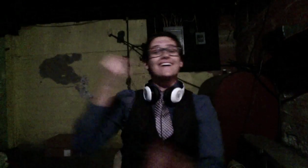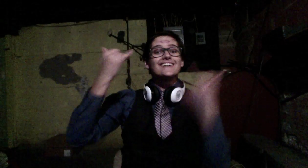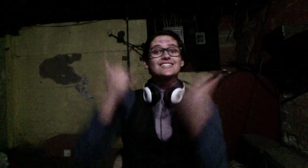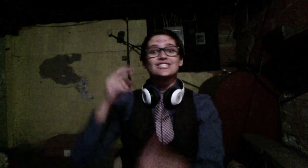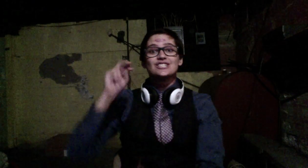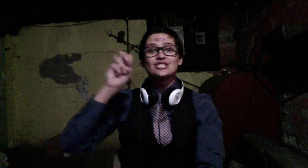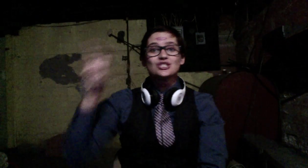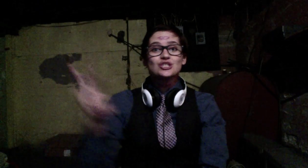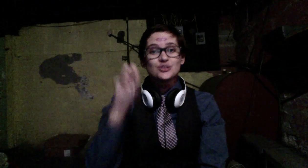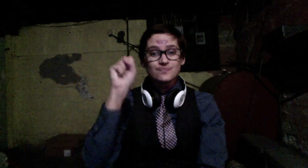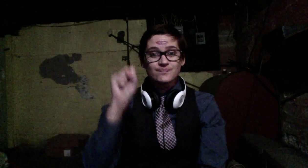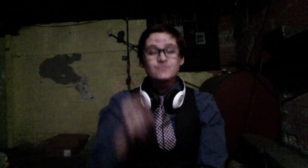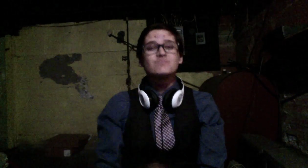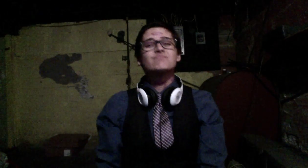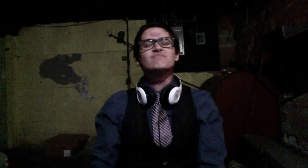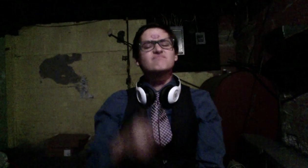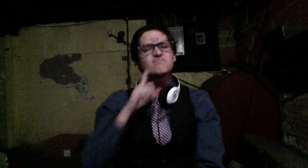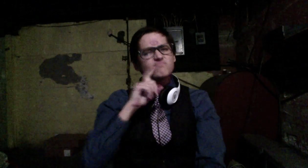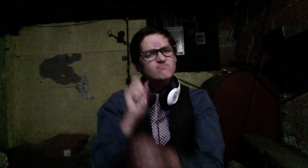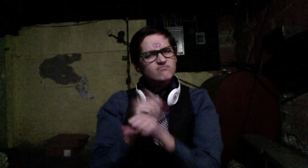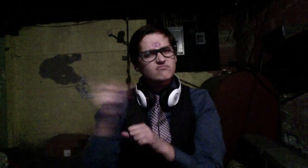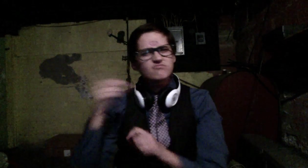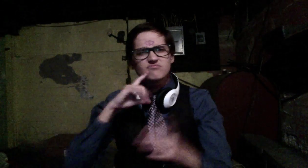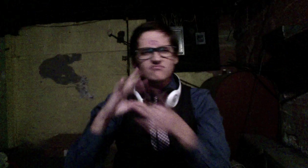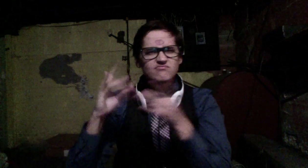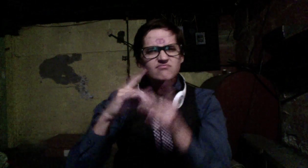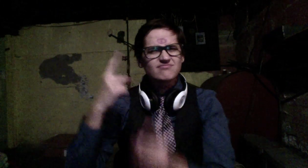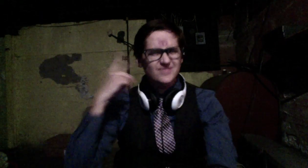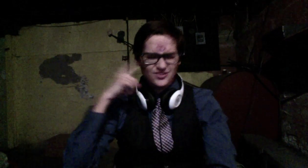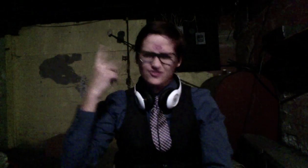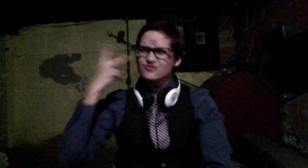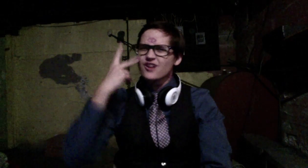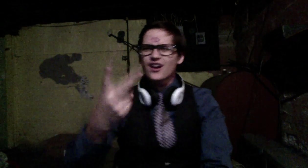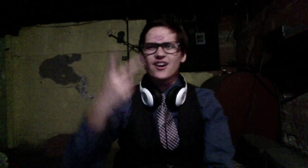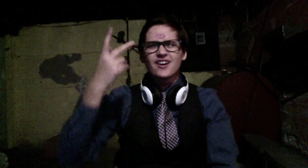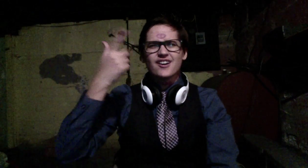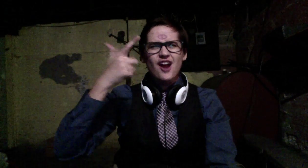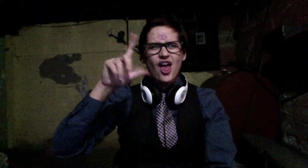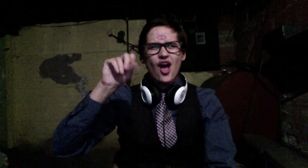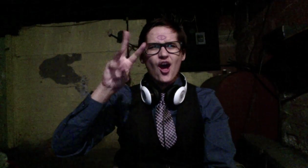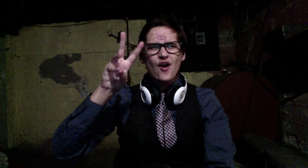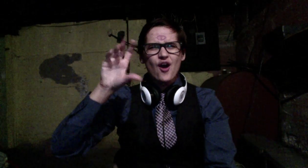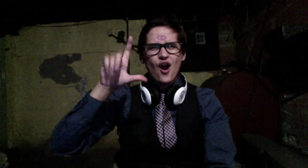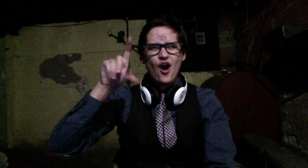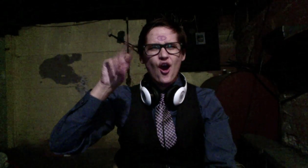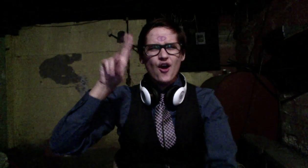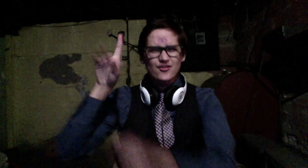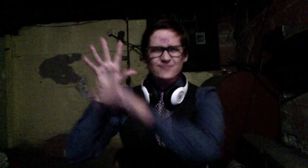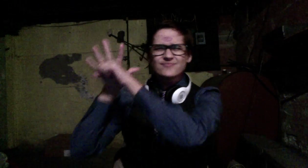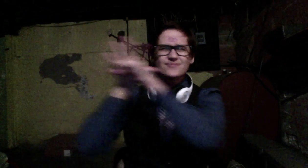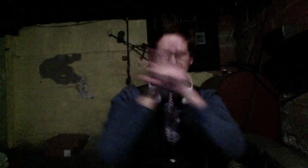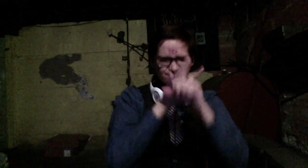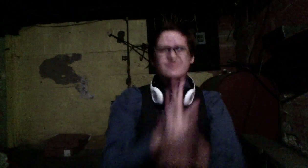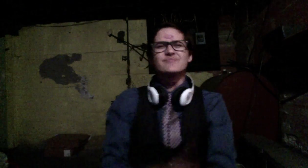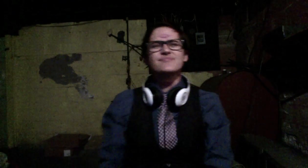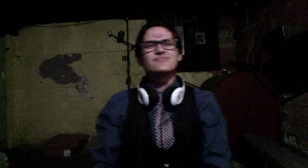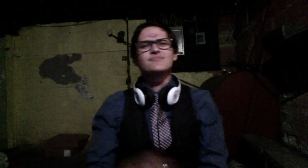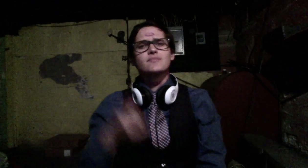AND NOW N-E-W-S ACTUALLY THEY TALK-ABOUT HEARD SEE G-L-O-W C-L-O-U-D GLOWCLOUD